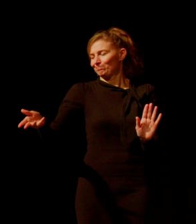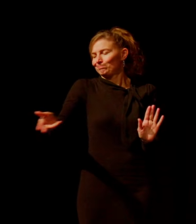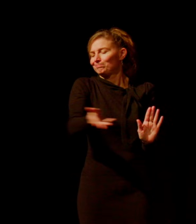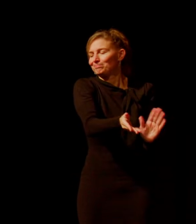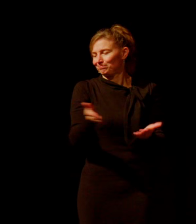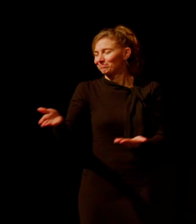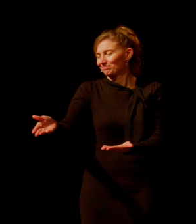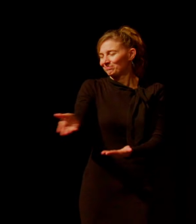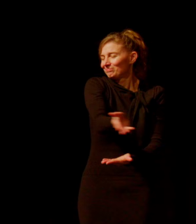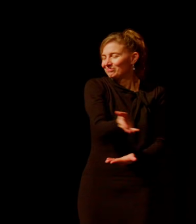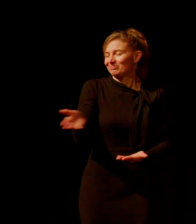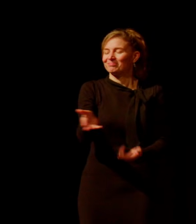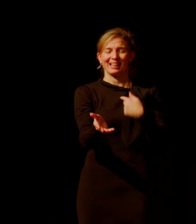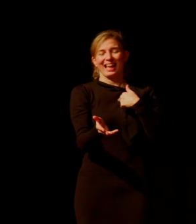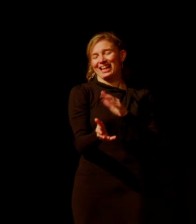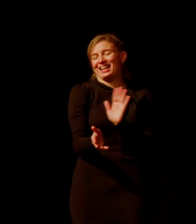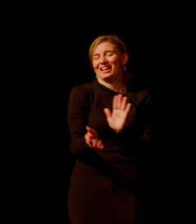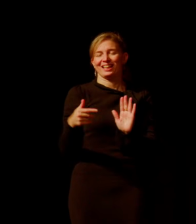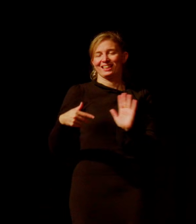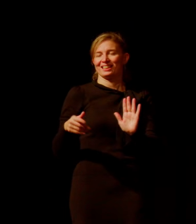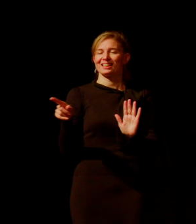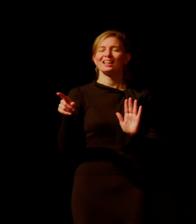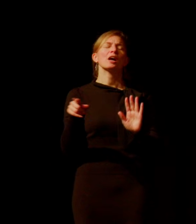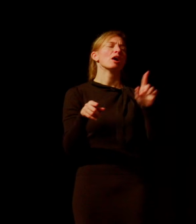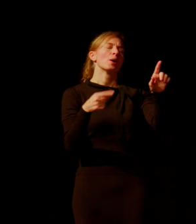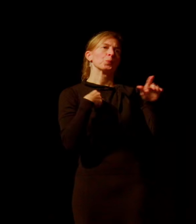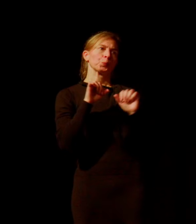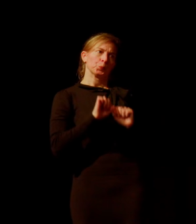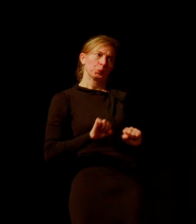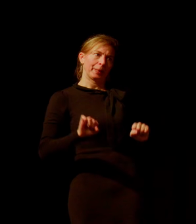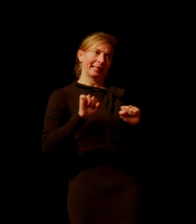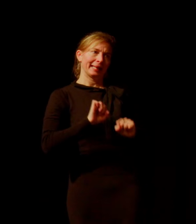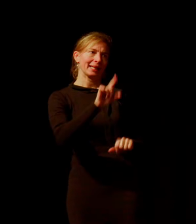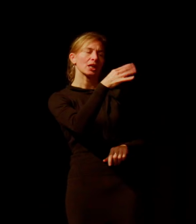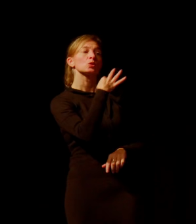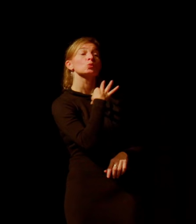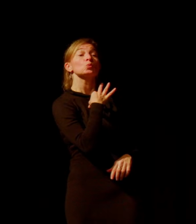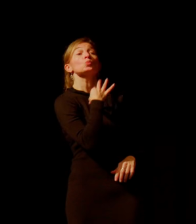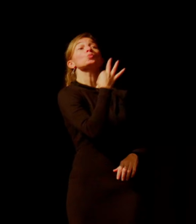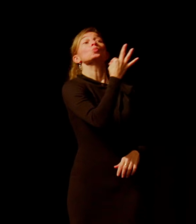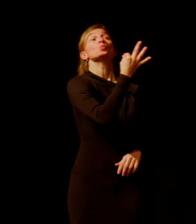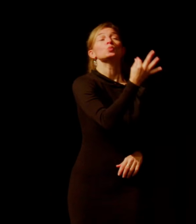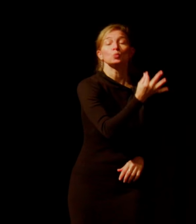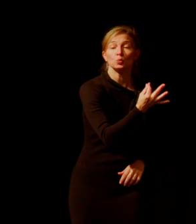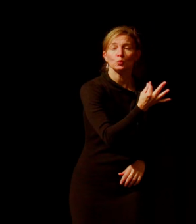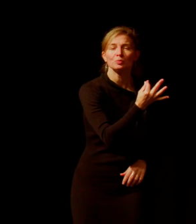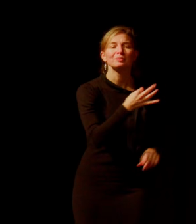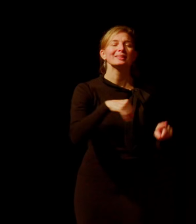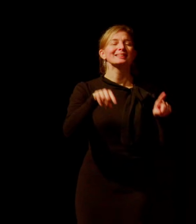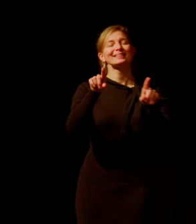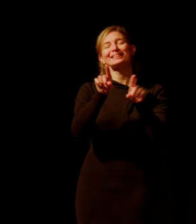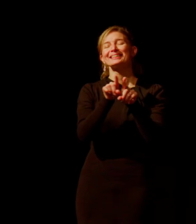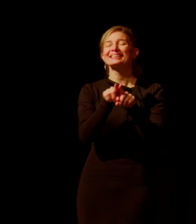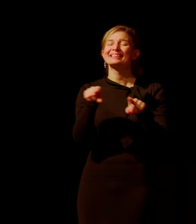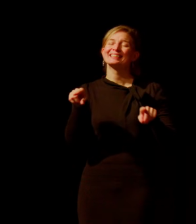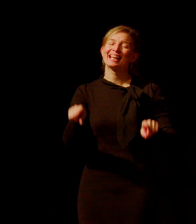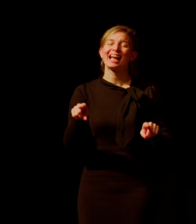to believe that we need to be chosen to move forward, just like Cinderella waiting for the glass slipper.